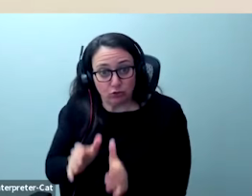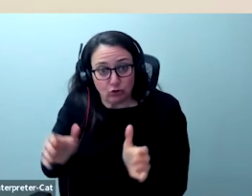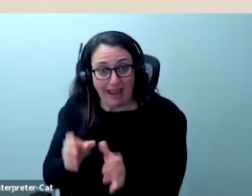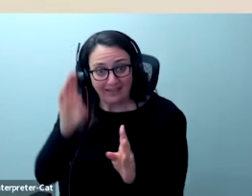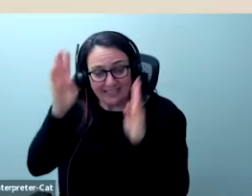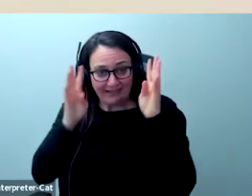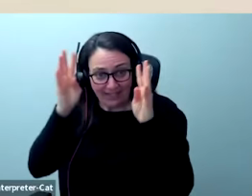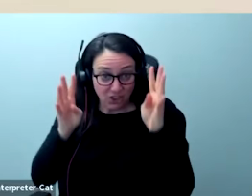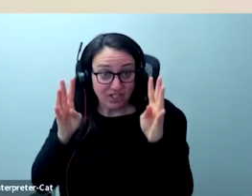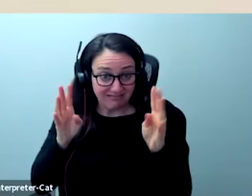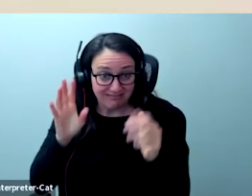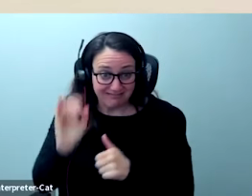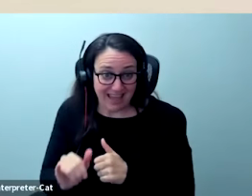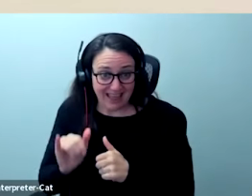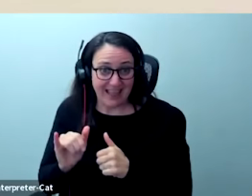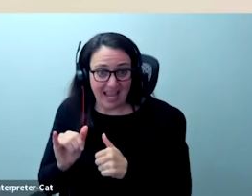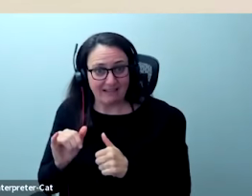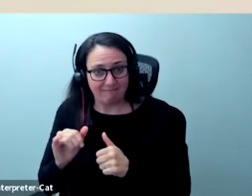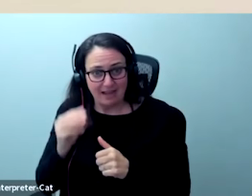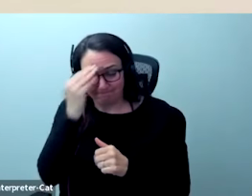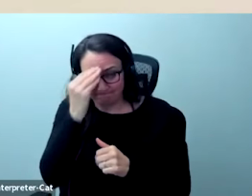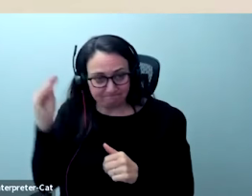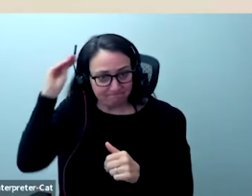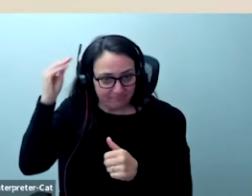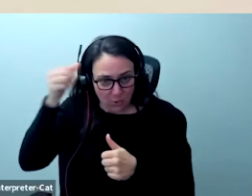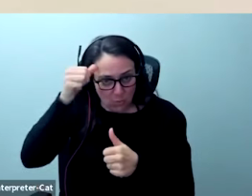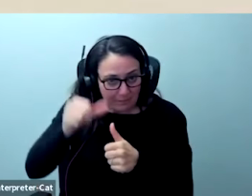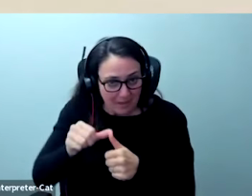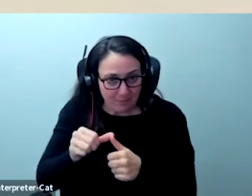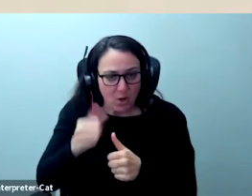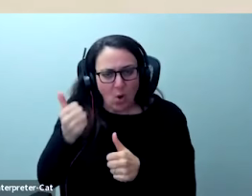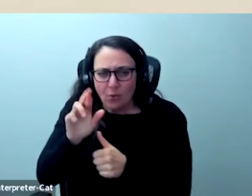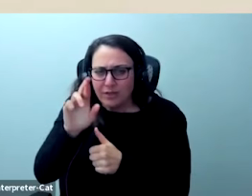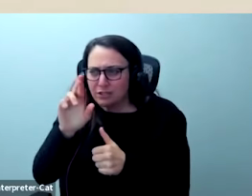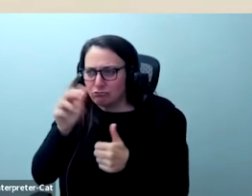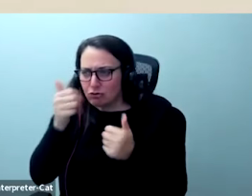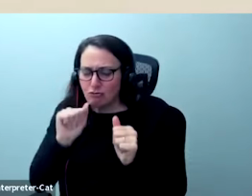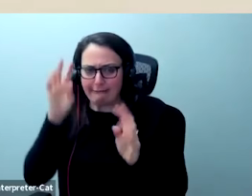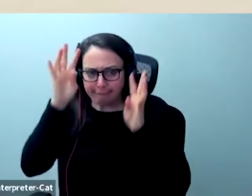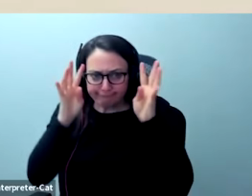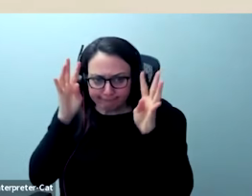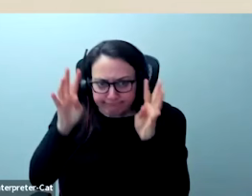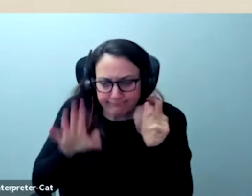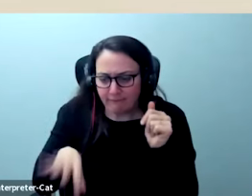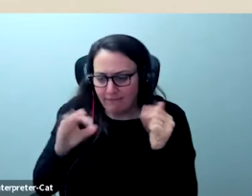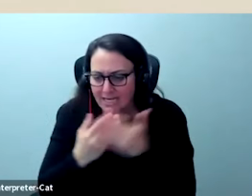And so that is something that I keep top of mind. We're always reinventing ourselves and always uncovering a new problem to solve.